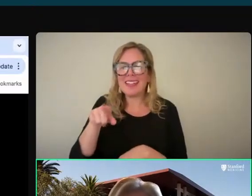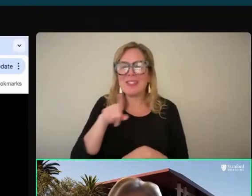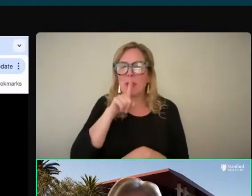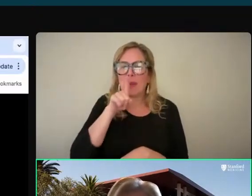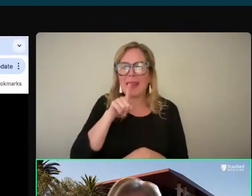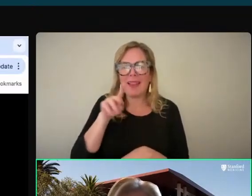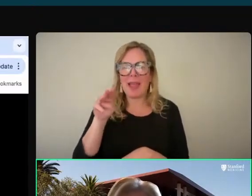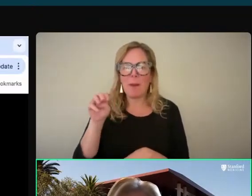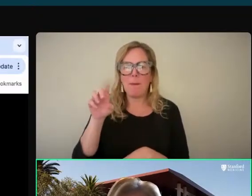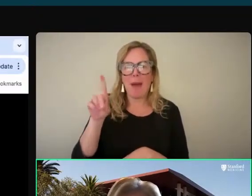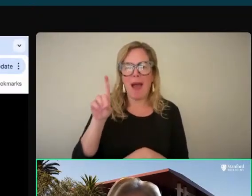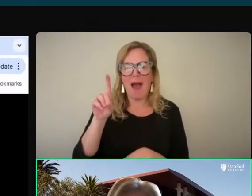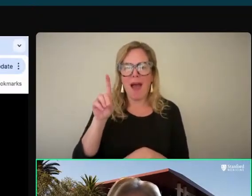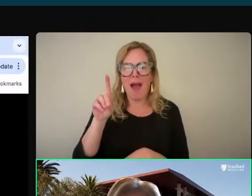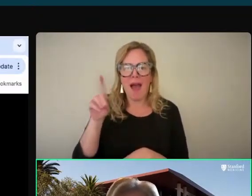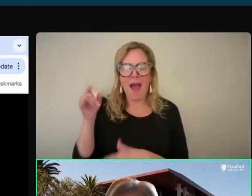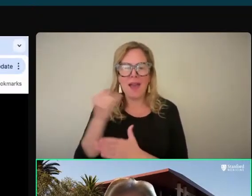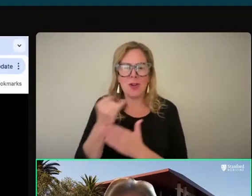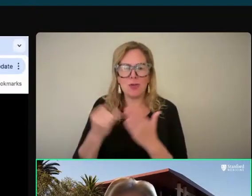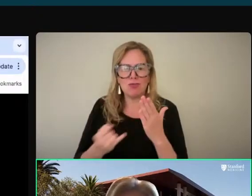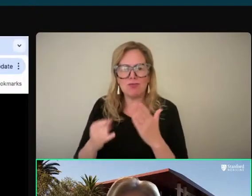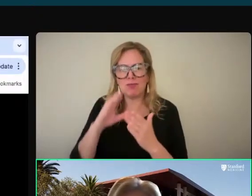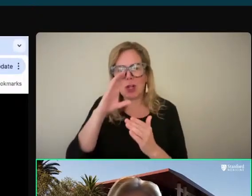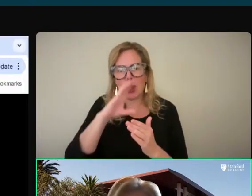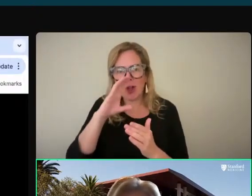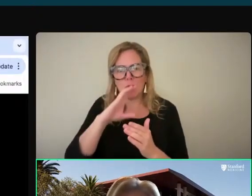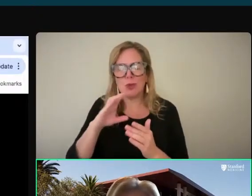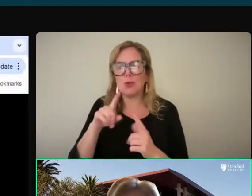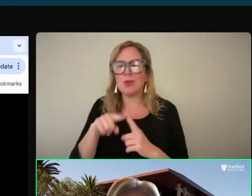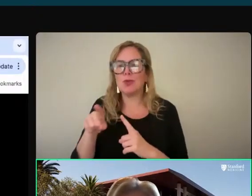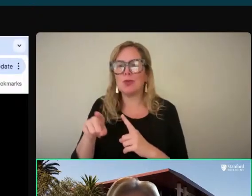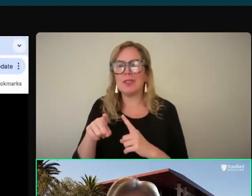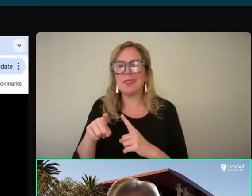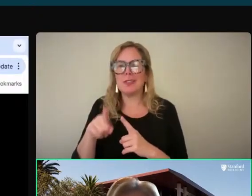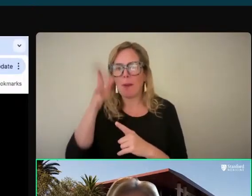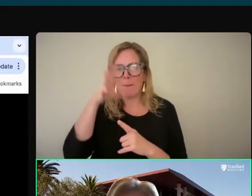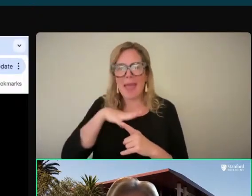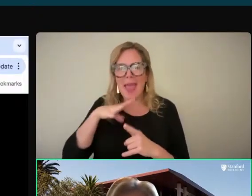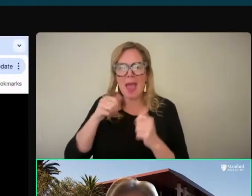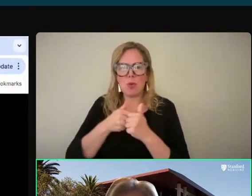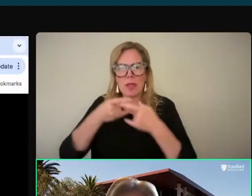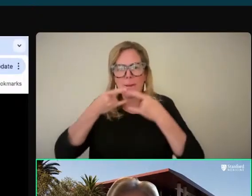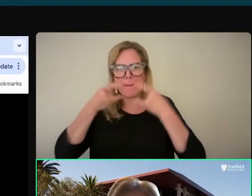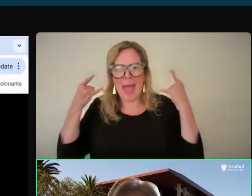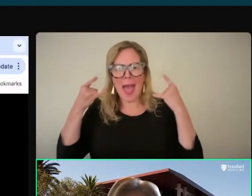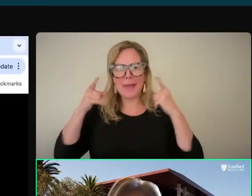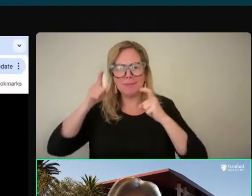a man with a surgical mask and a hat looking very stern, and then another man and a woman,